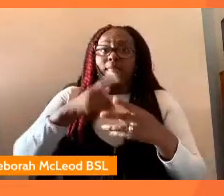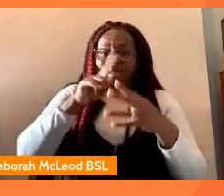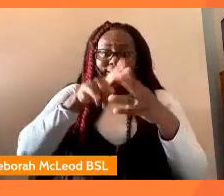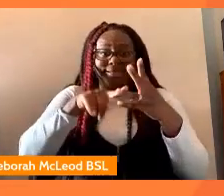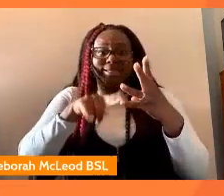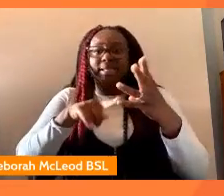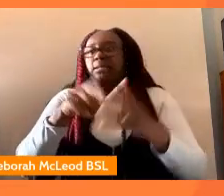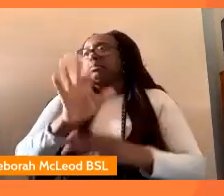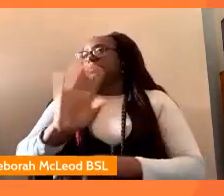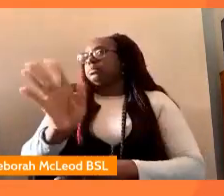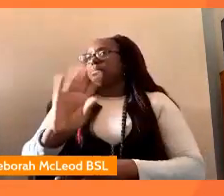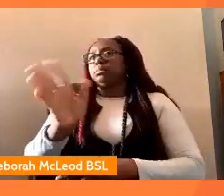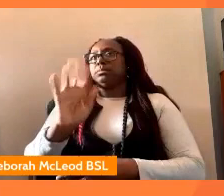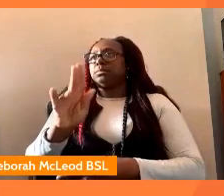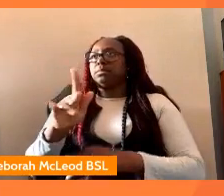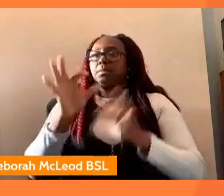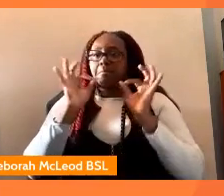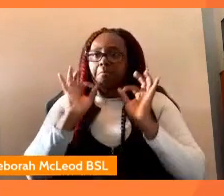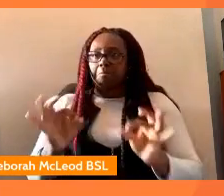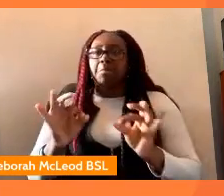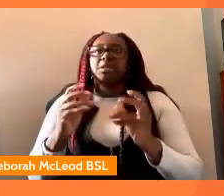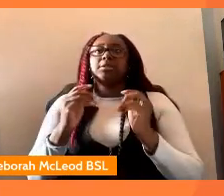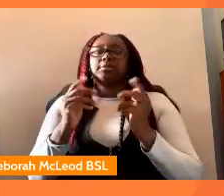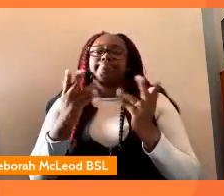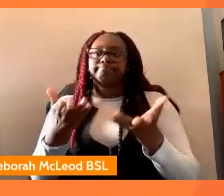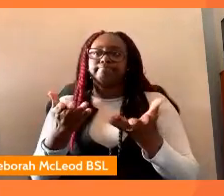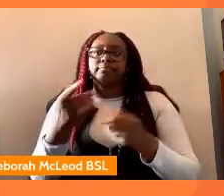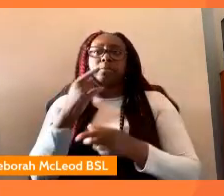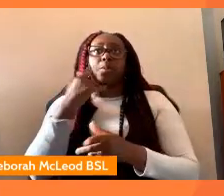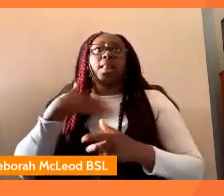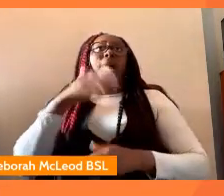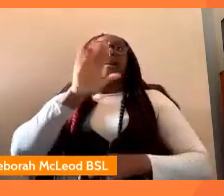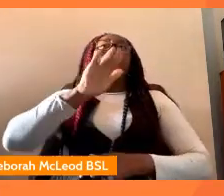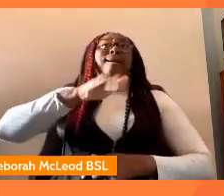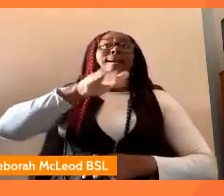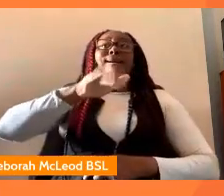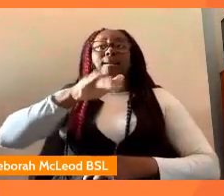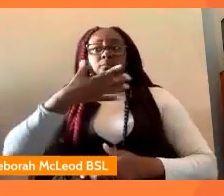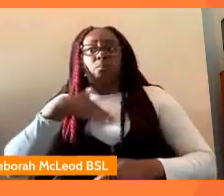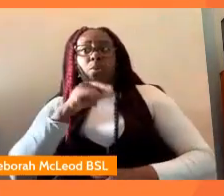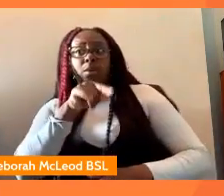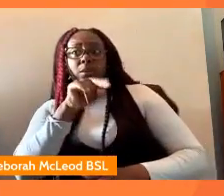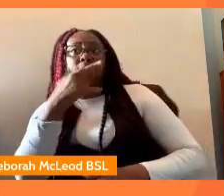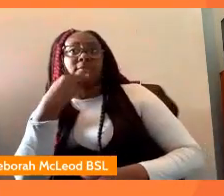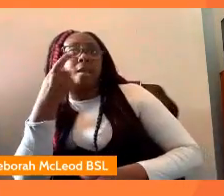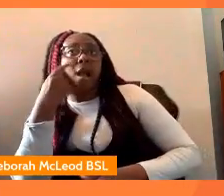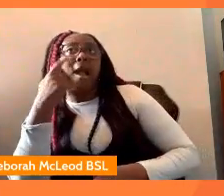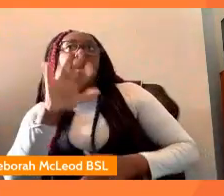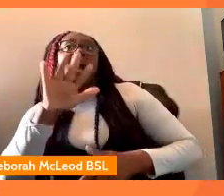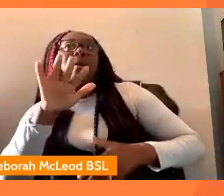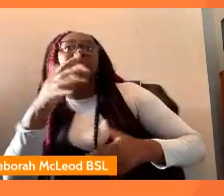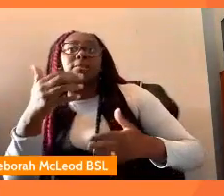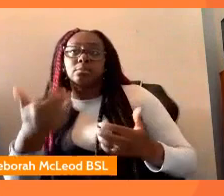At the moment we seem to be rushing to these spaces to wait for attention, to catch the eye of new audiences.